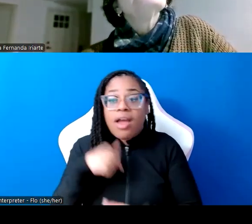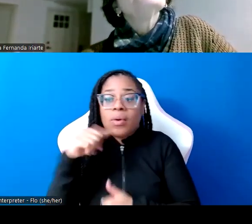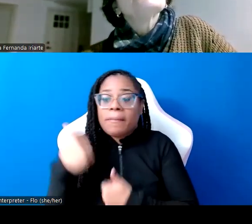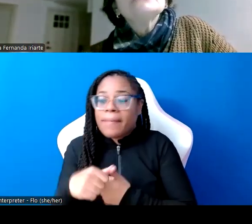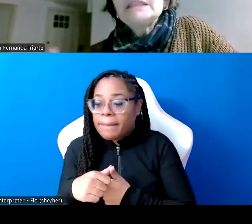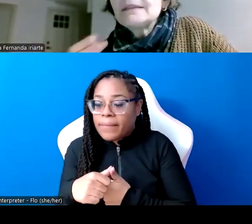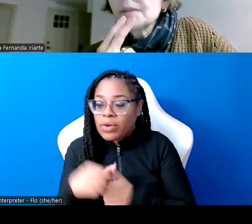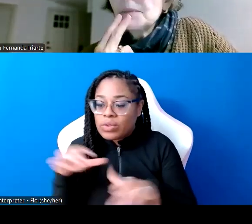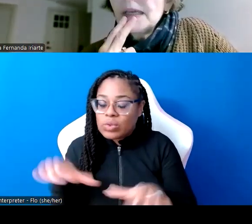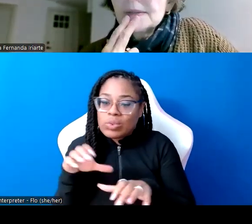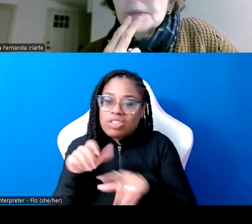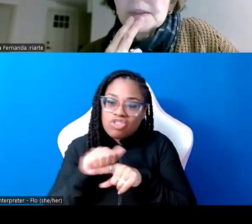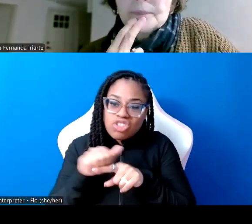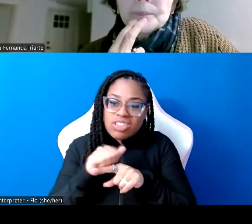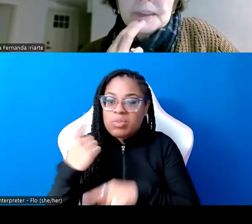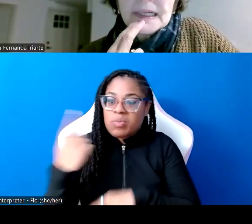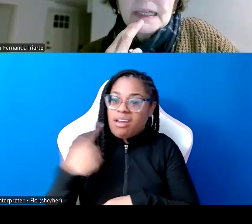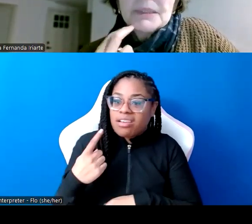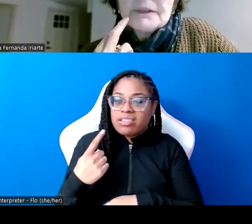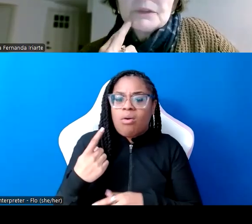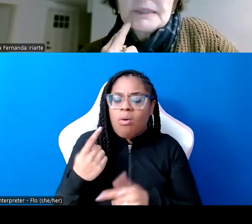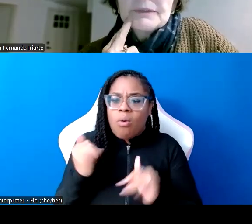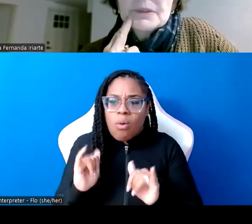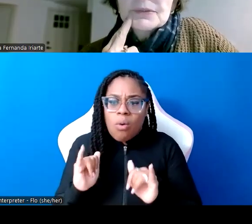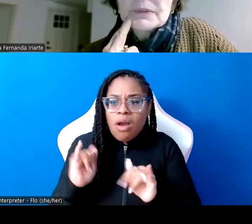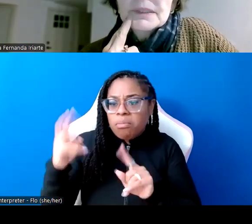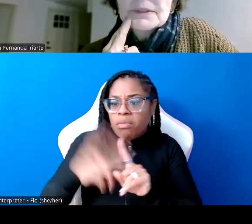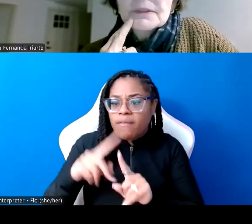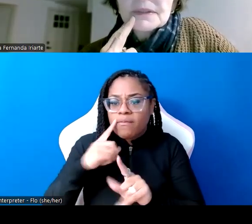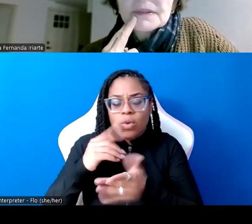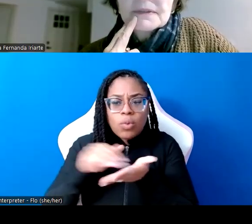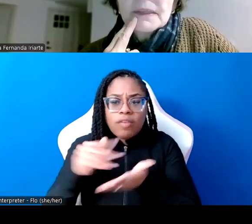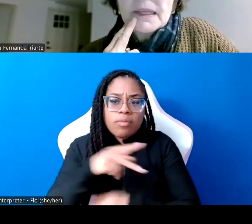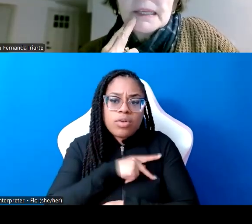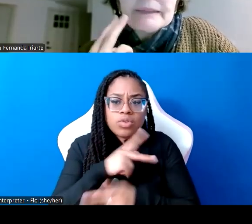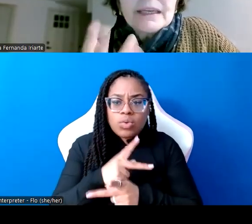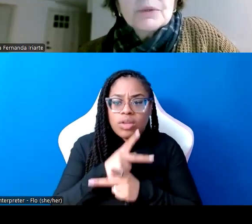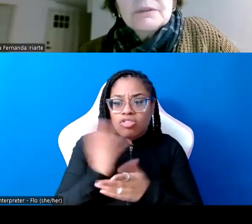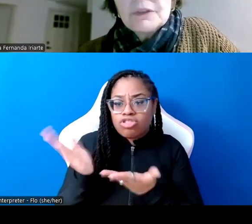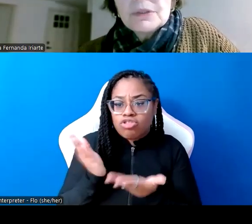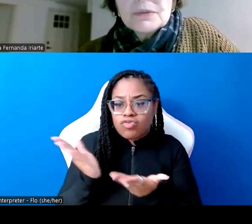doing a training and someone asked, well, I applied for waiver personal care services and they were confused.